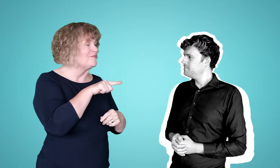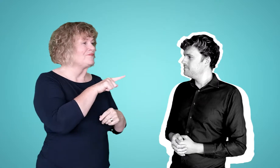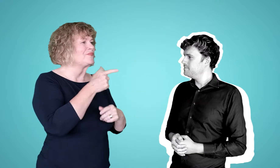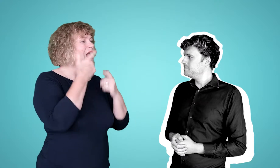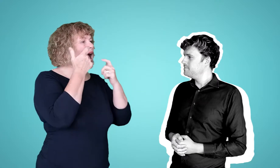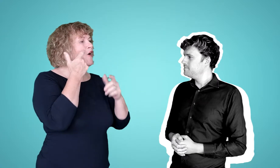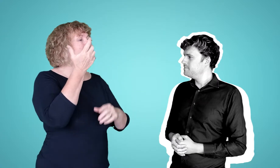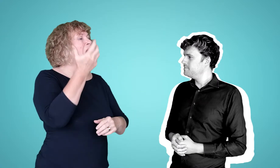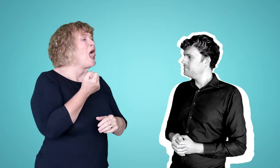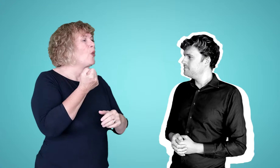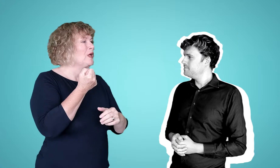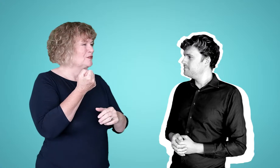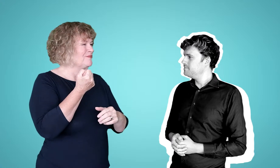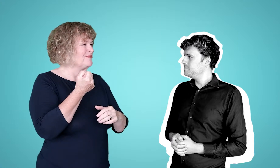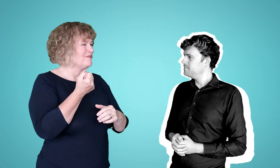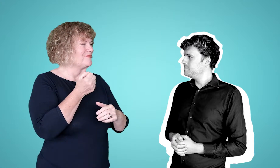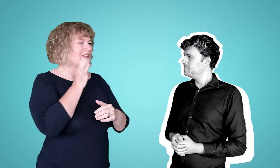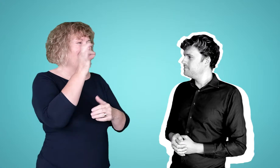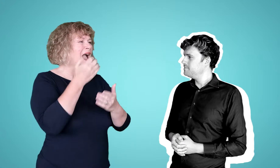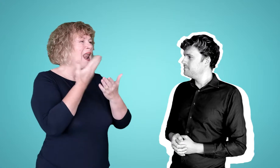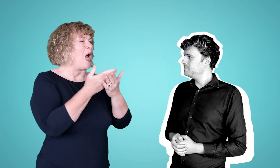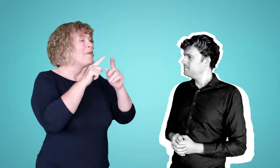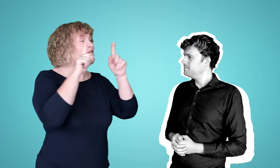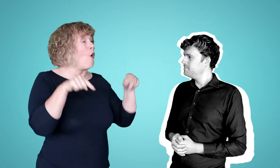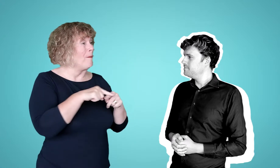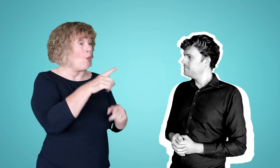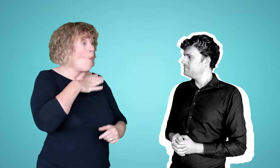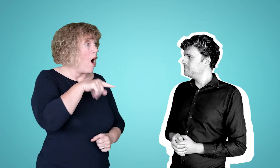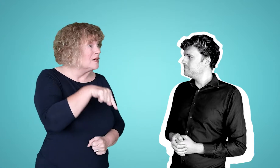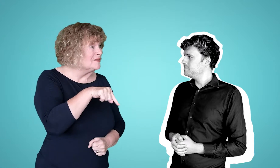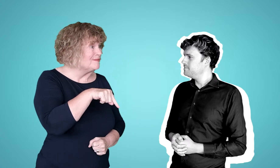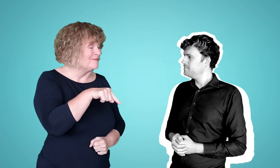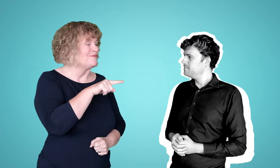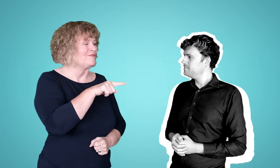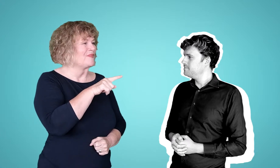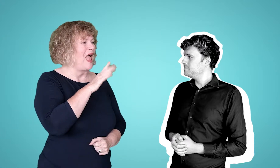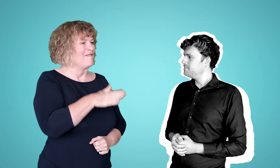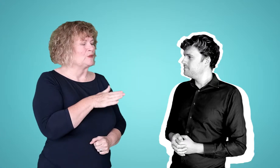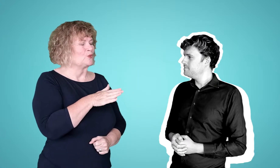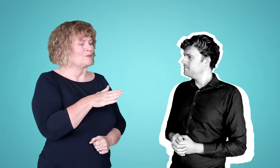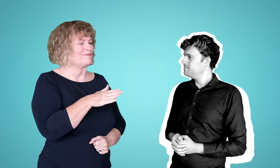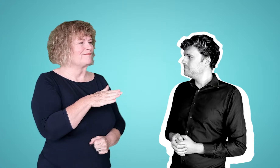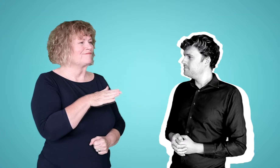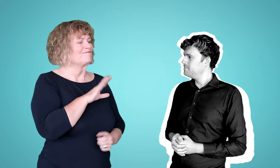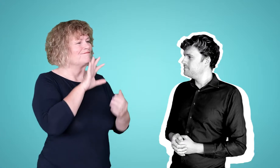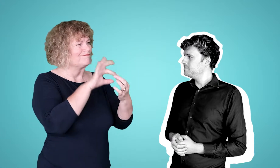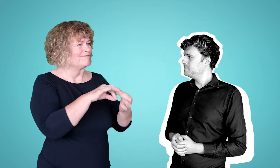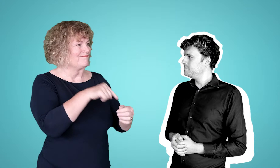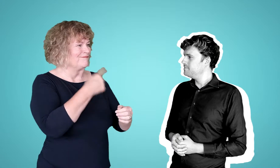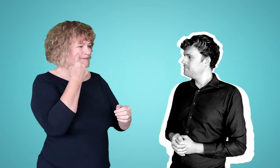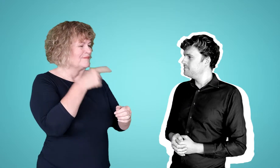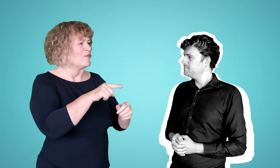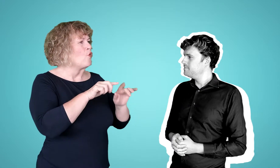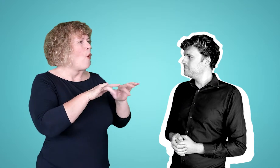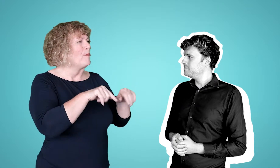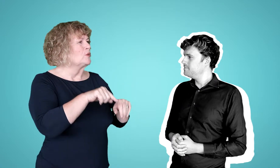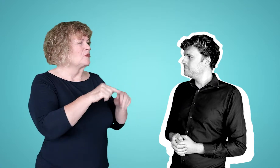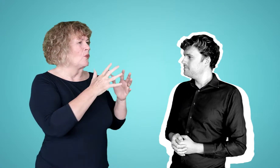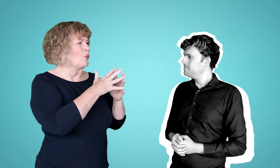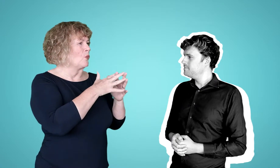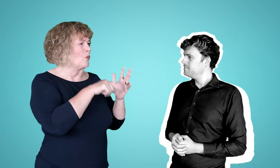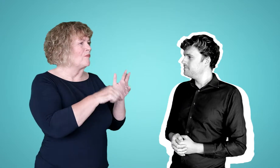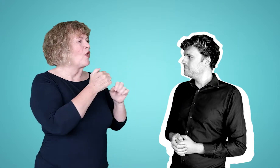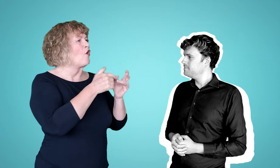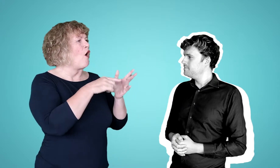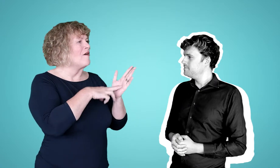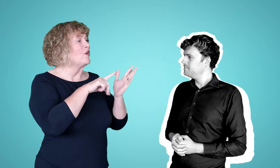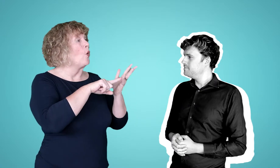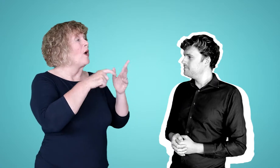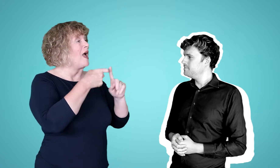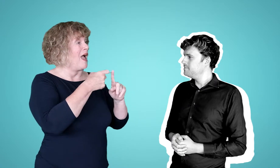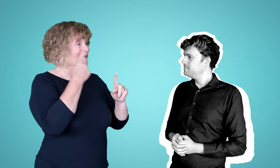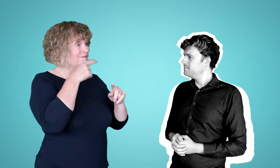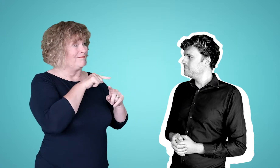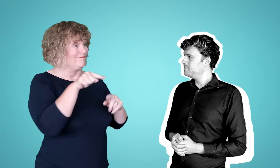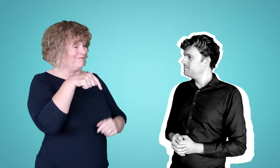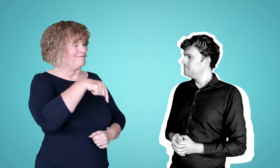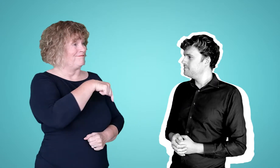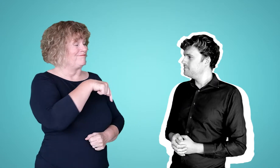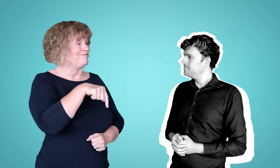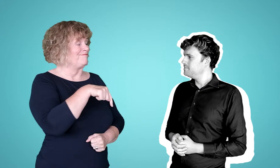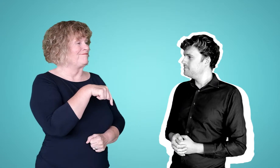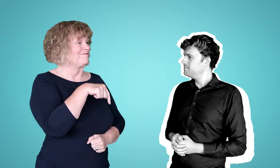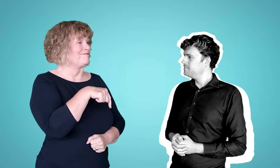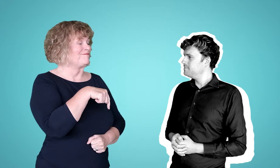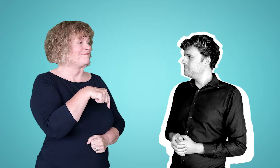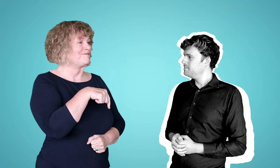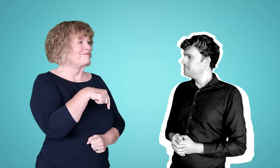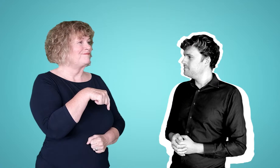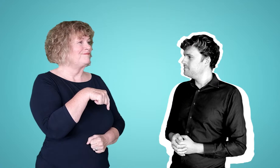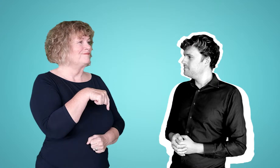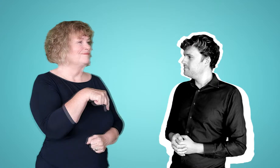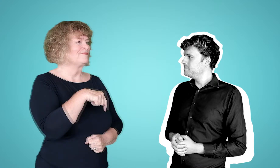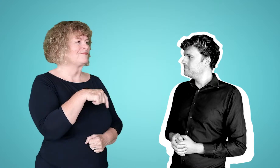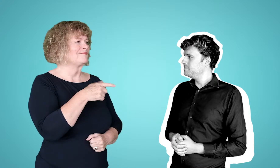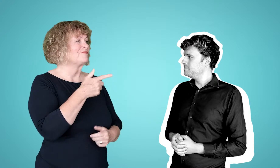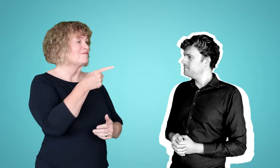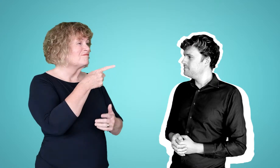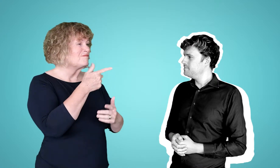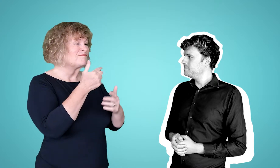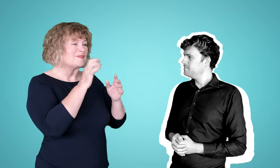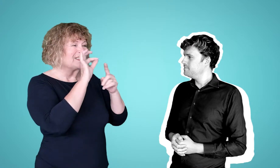Go to: www.gov.uk/carers-allowance/how-to-claim.